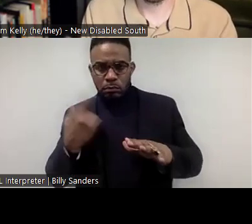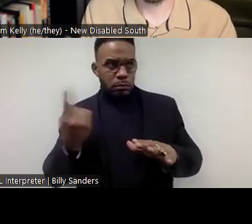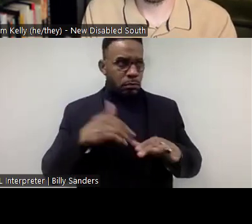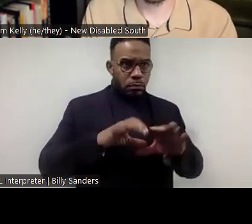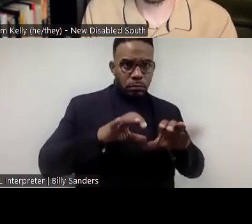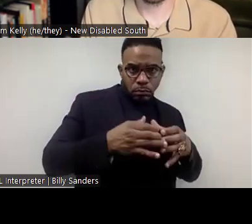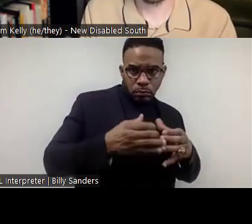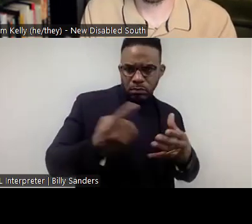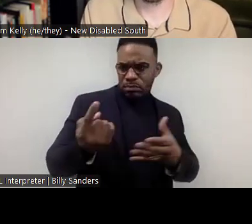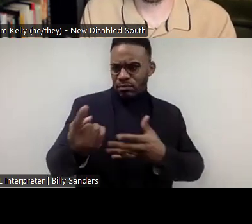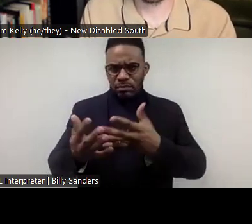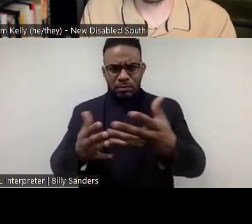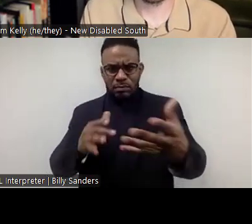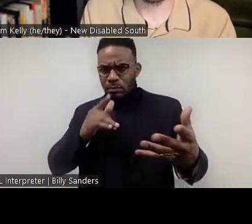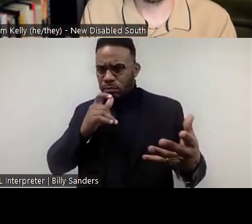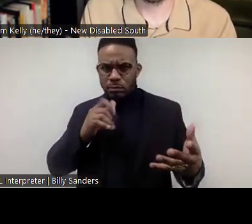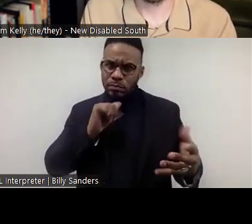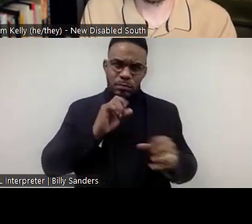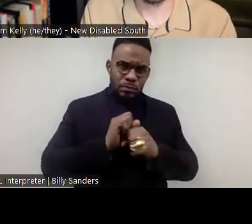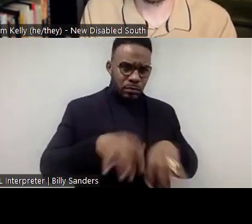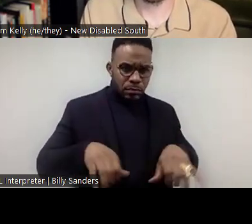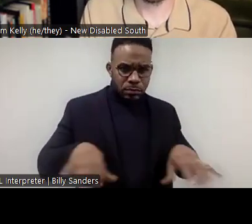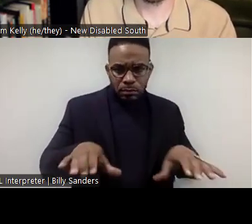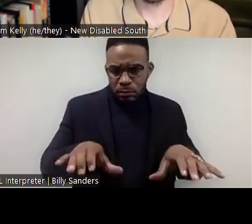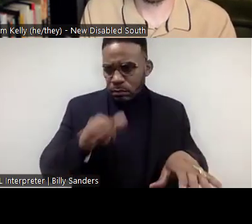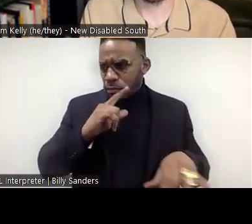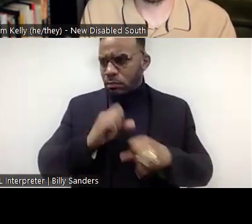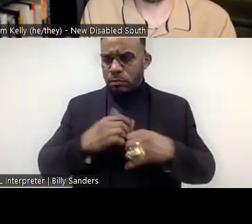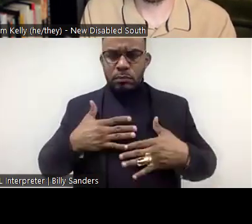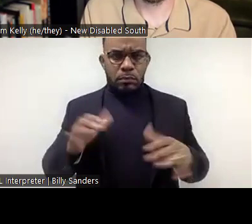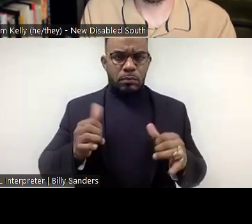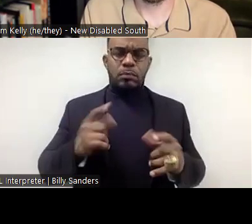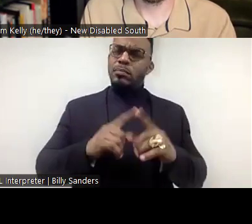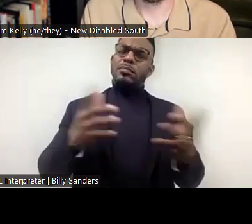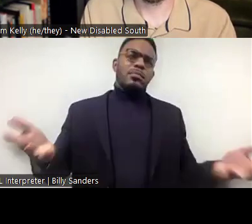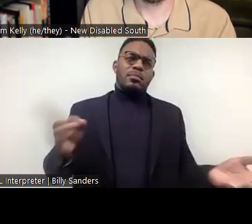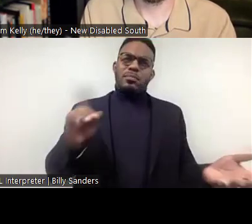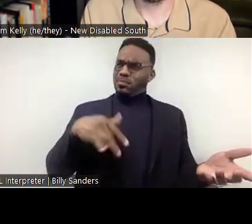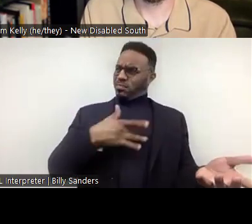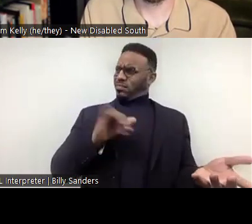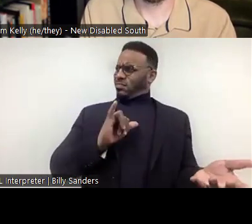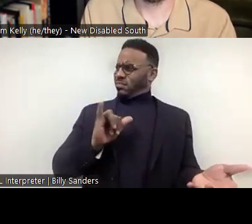then really think about -- you might have somebody in your groups or something who are not really taking action, not